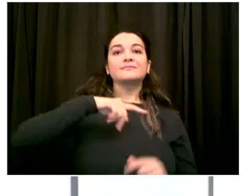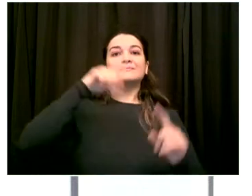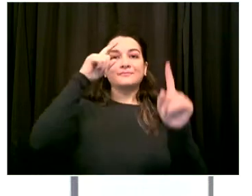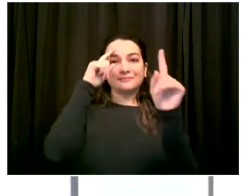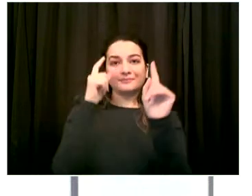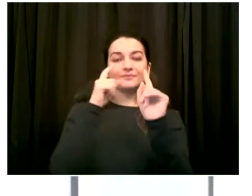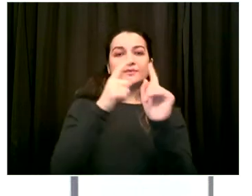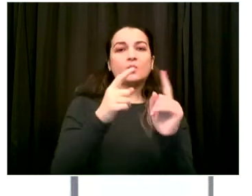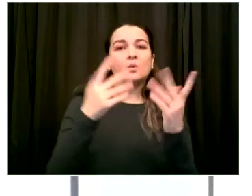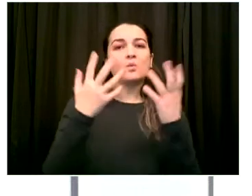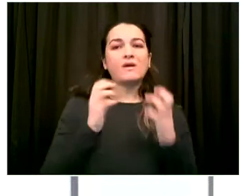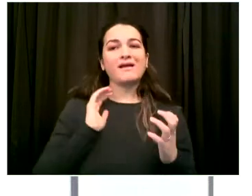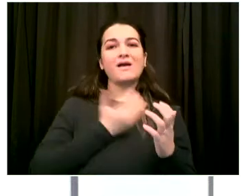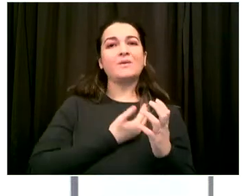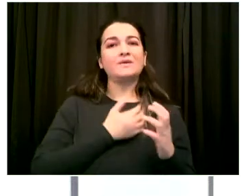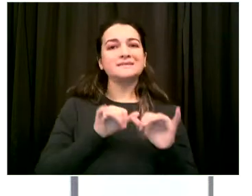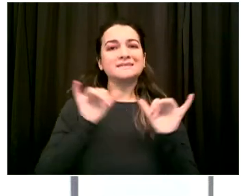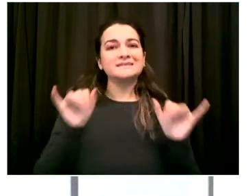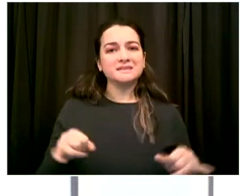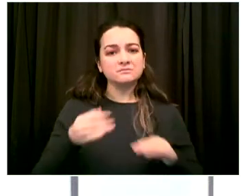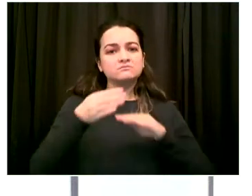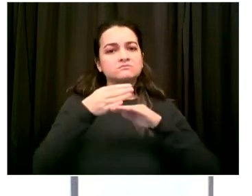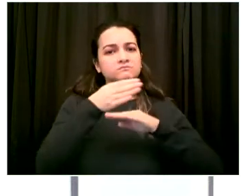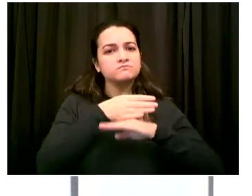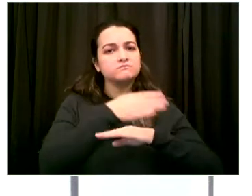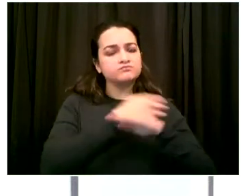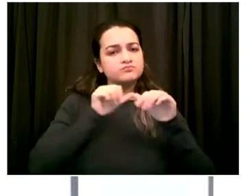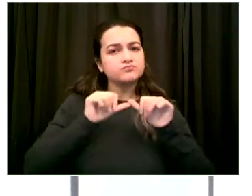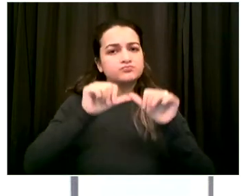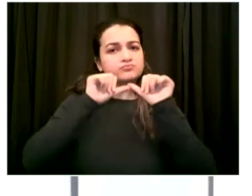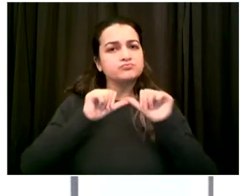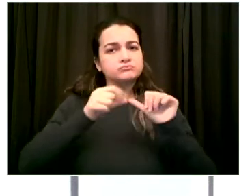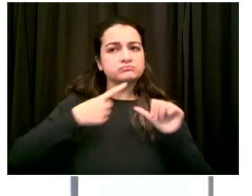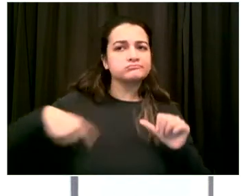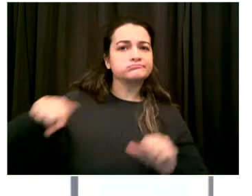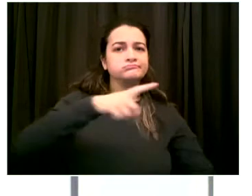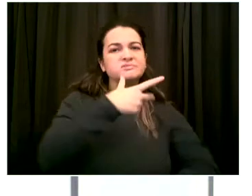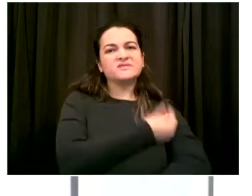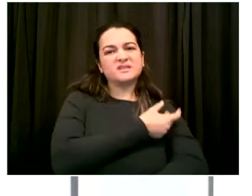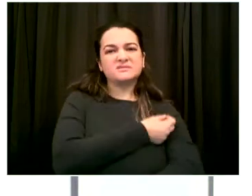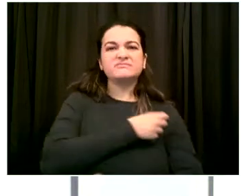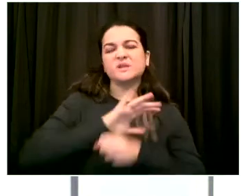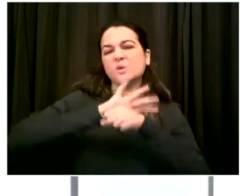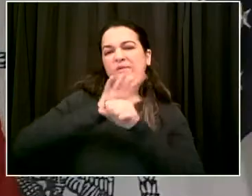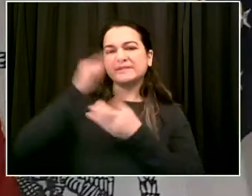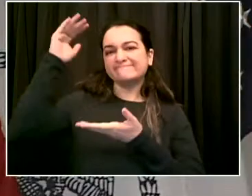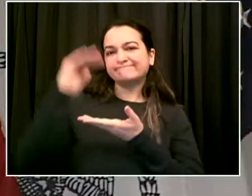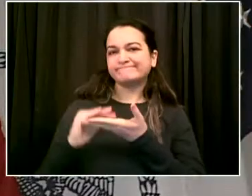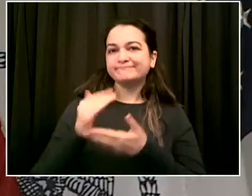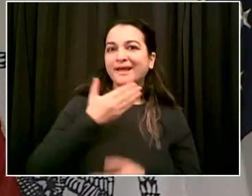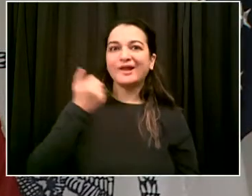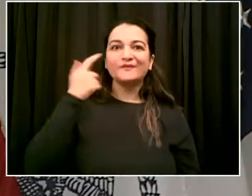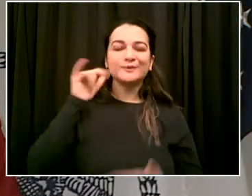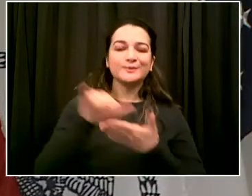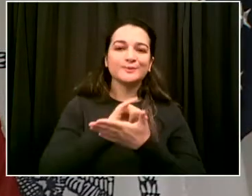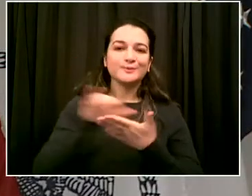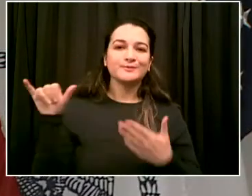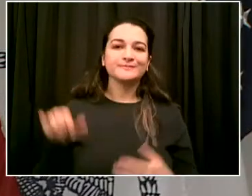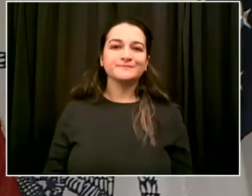AS SEAMLESS AS POSSIBLE, AS CLEAR AND SIMPLE AHS TE MAYOR HAS SAID TO GET AS